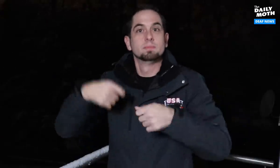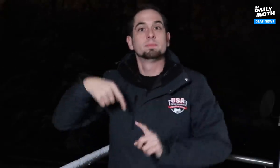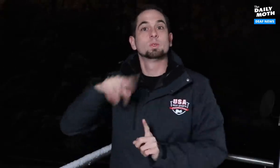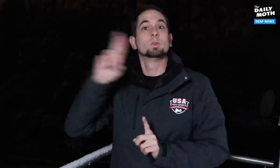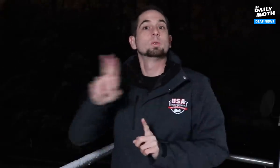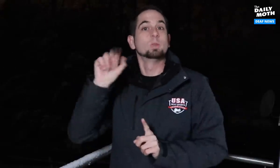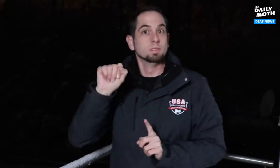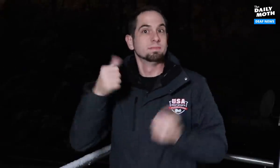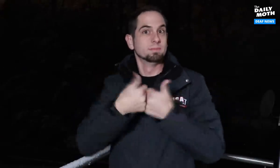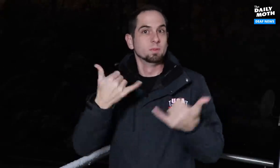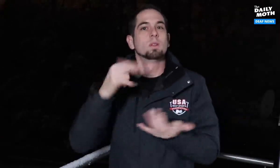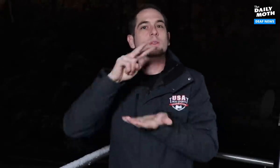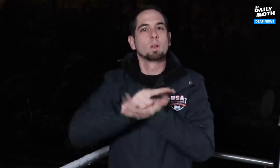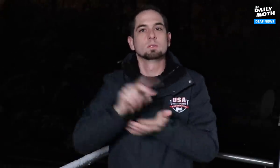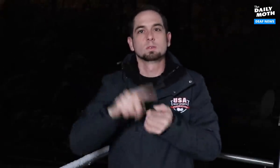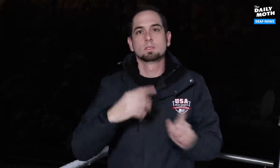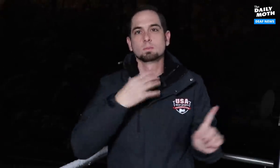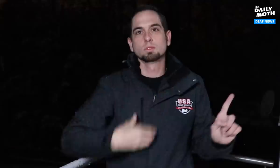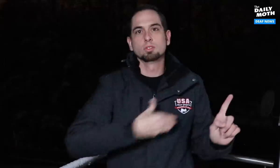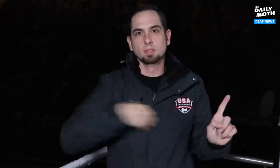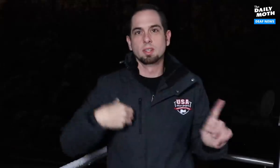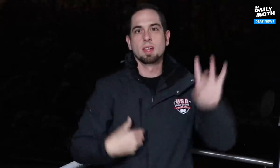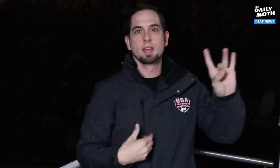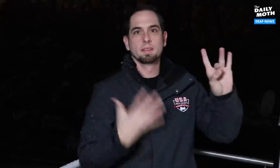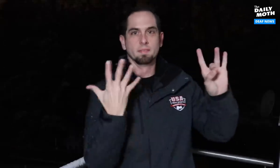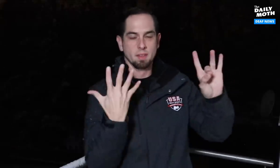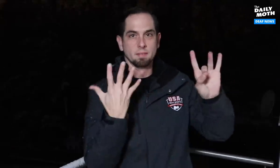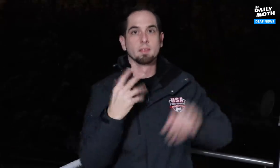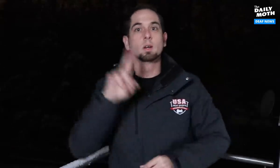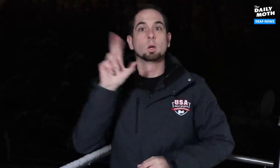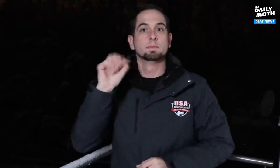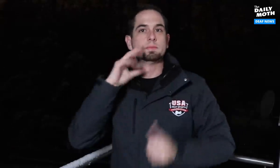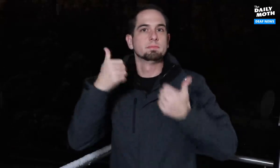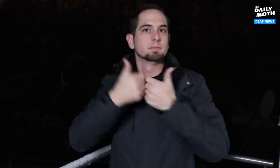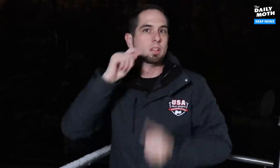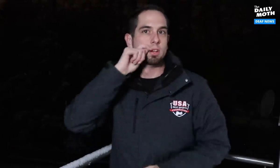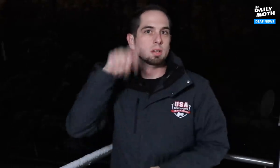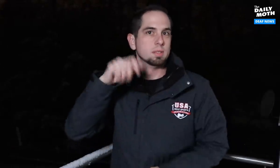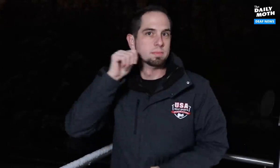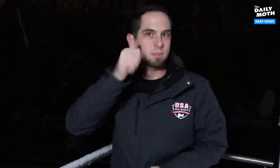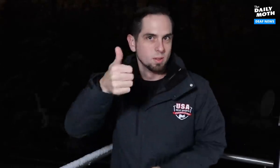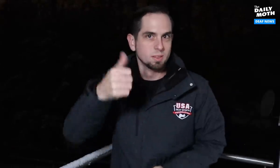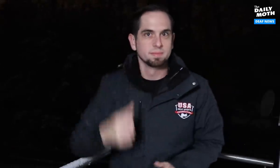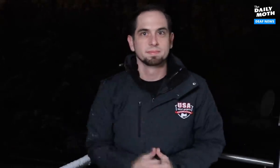Team USA played today and lost to Switzerland 8-5. The U.S. will play Ukraine tomorrow.